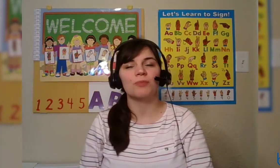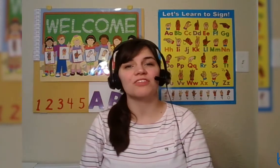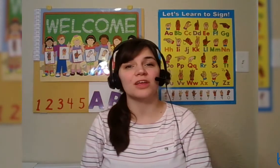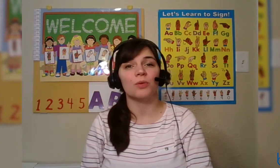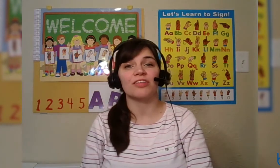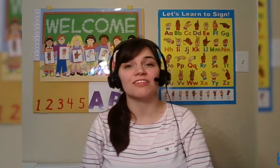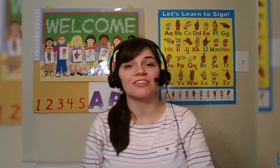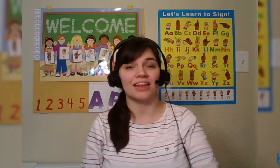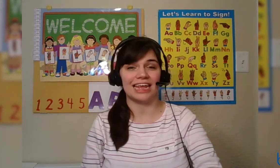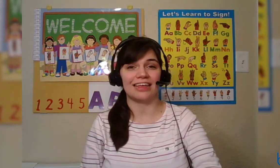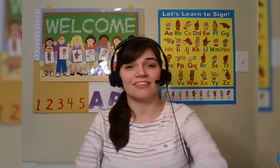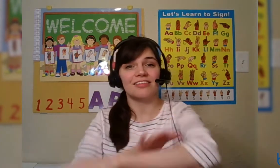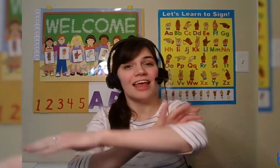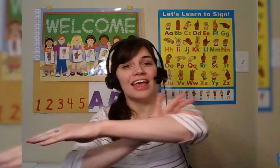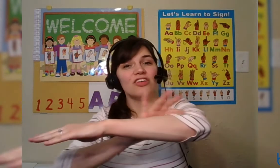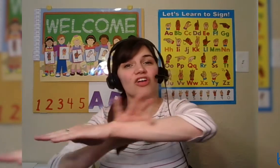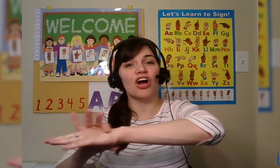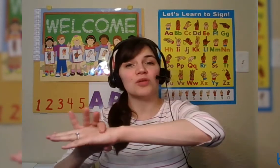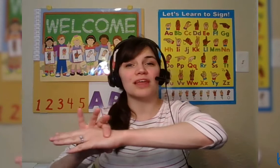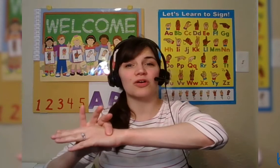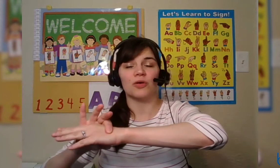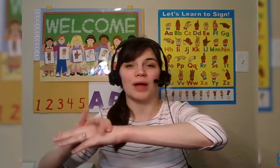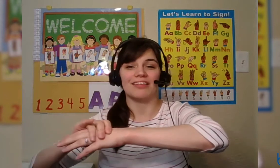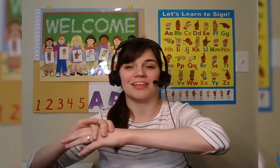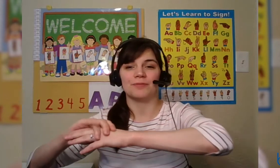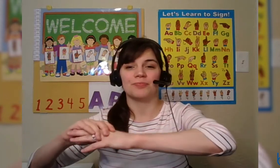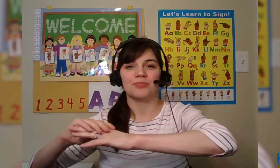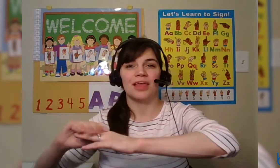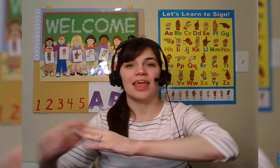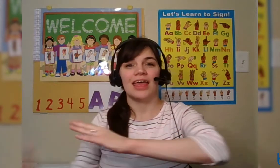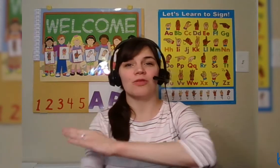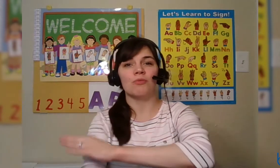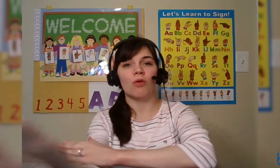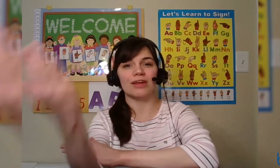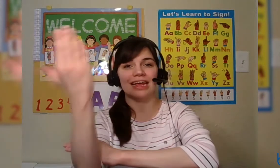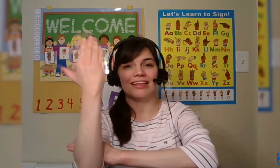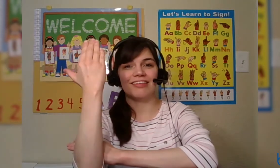representing where the sun is and your arm like the horizon. In the morning, the